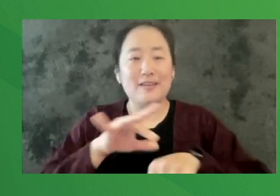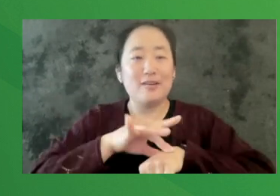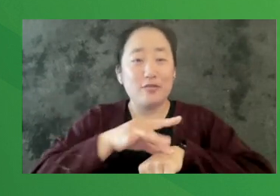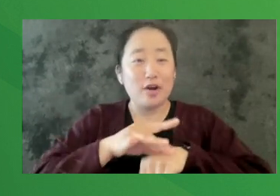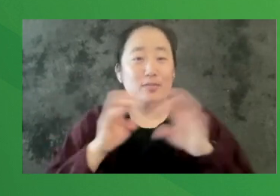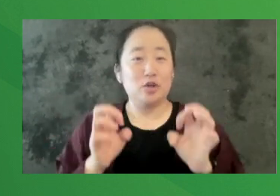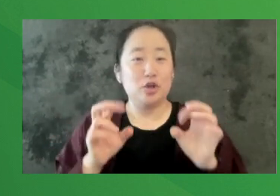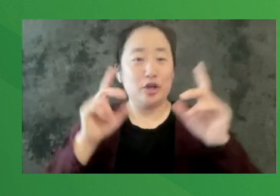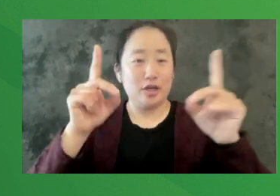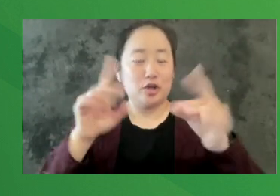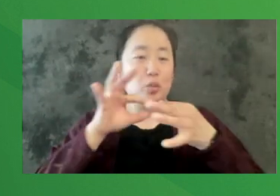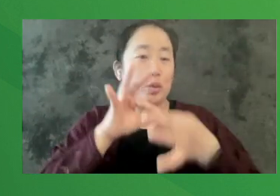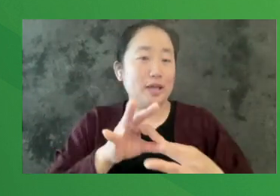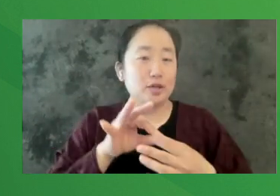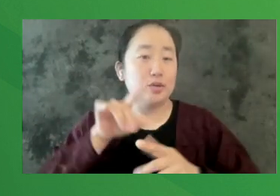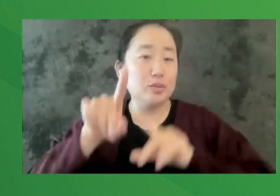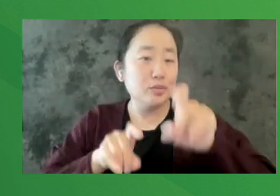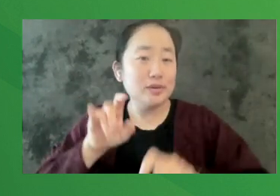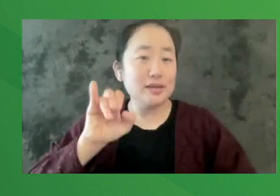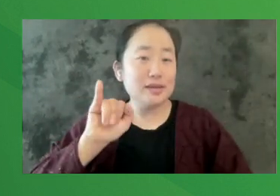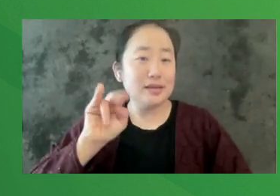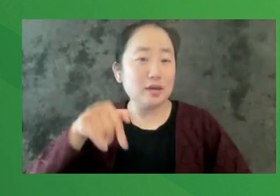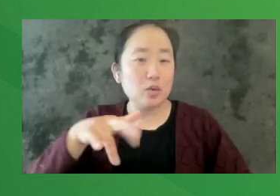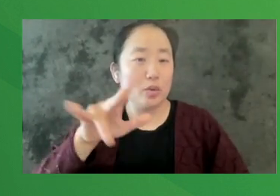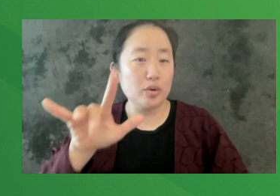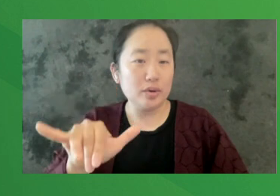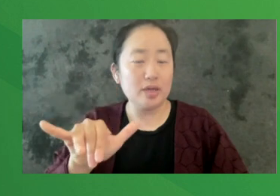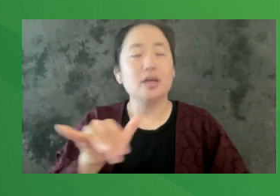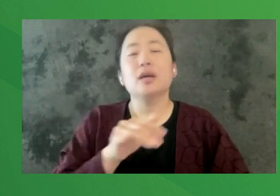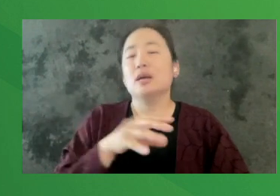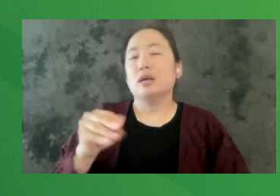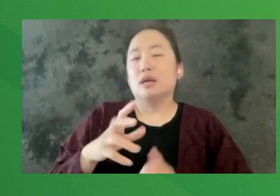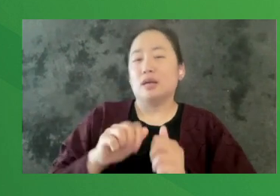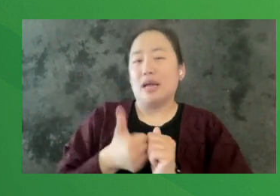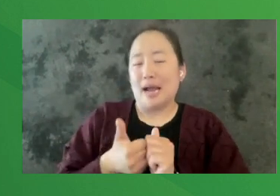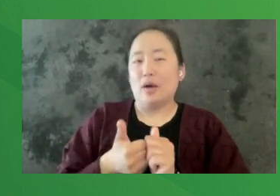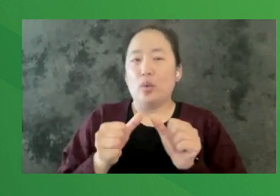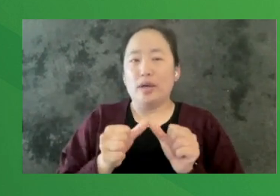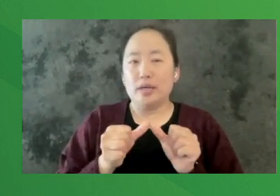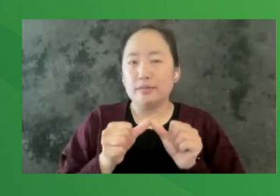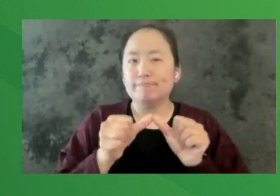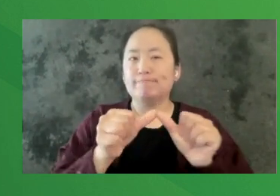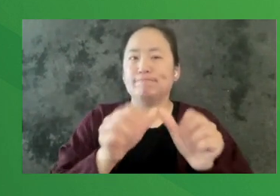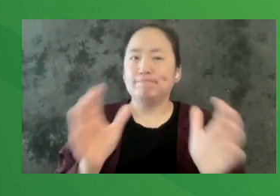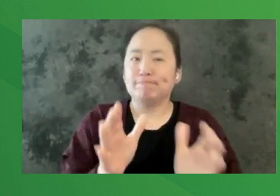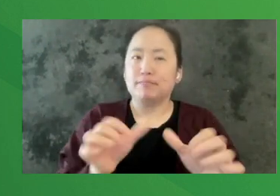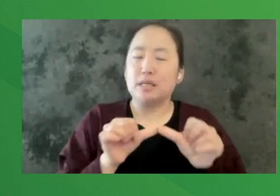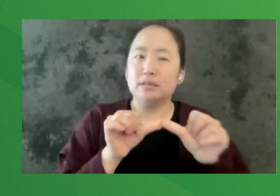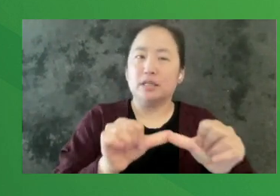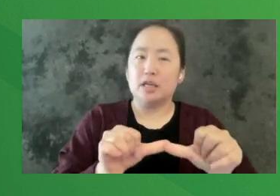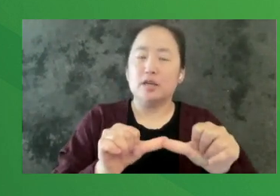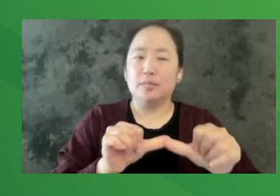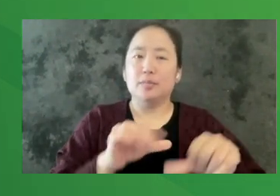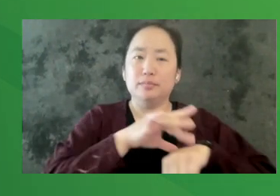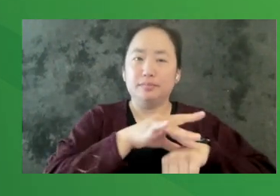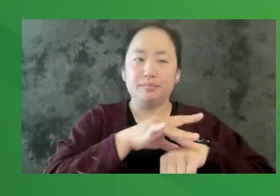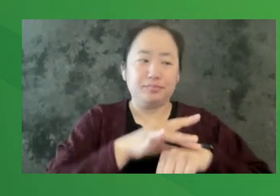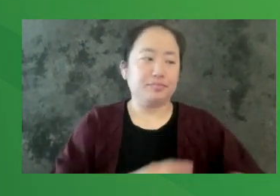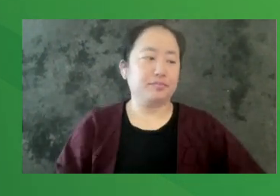inquiry and thinking through how we might foster a sustainable planet through great education. Thank you so much, Larry. And